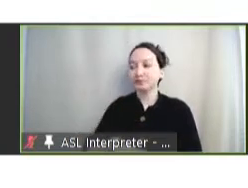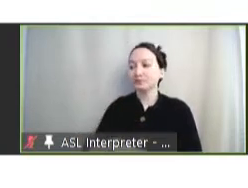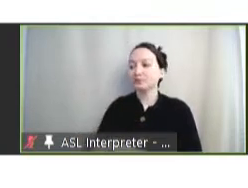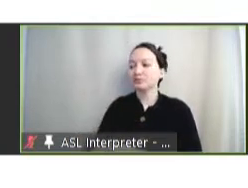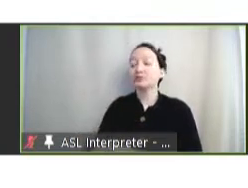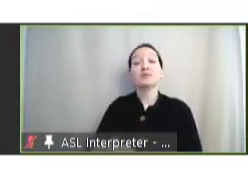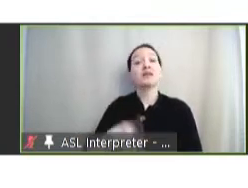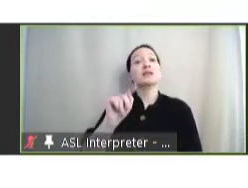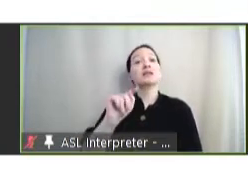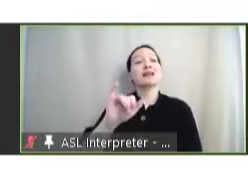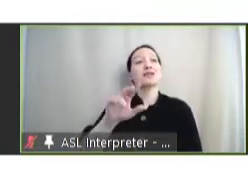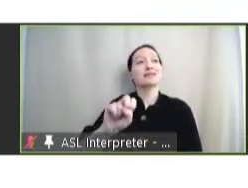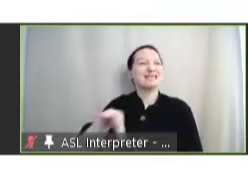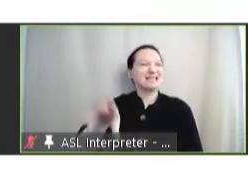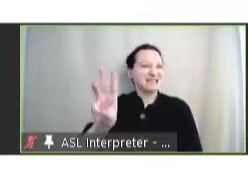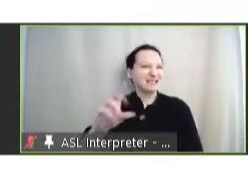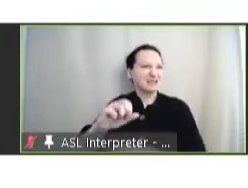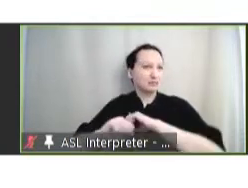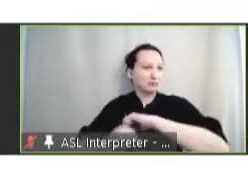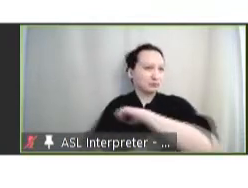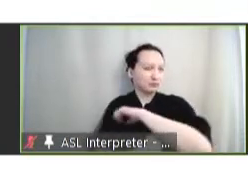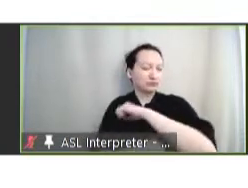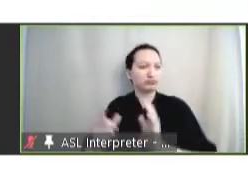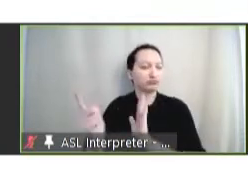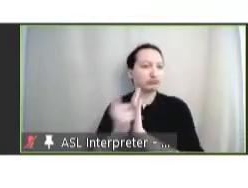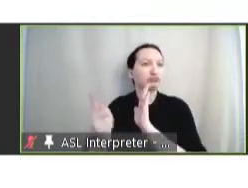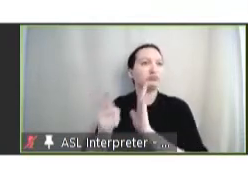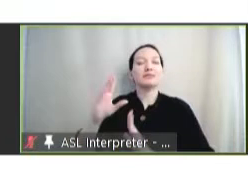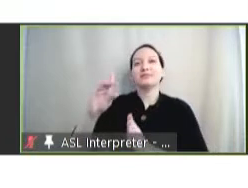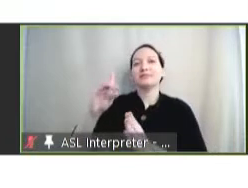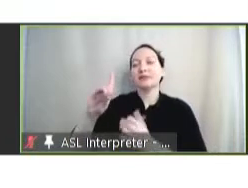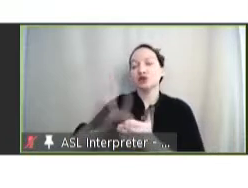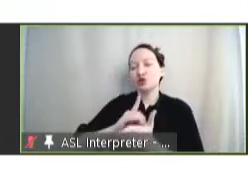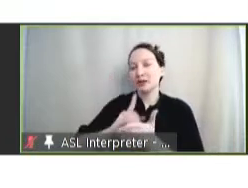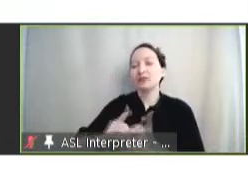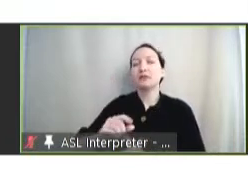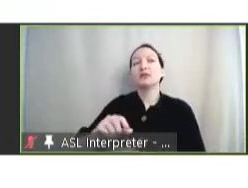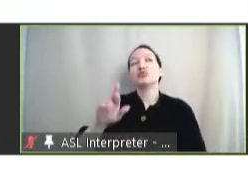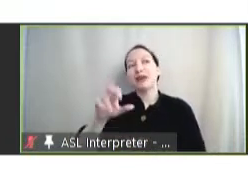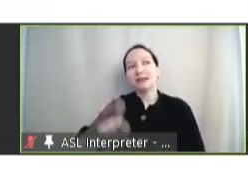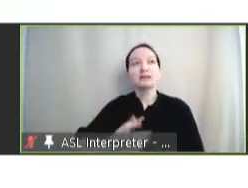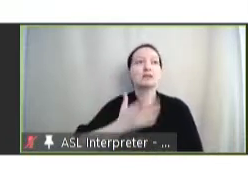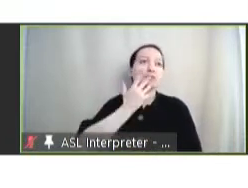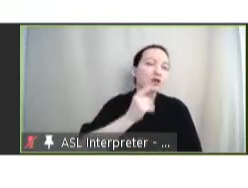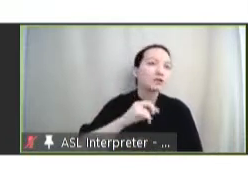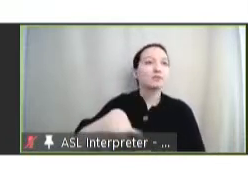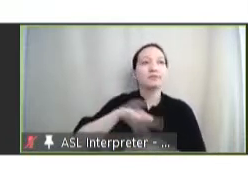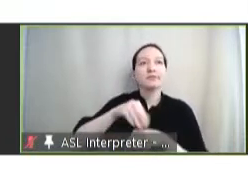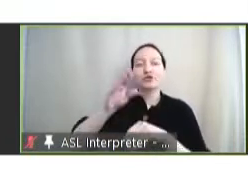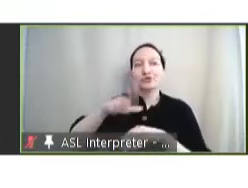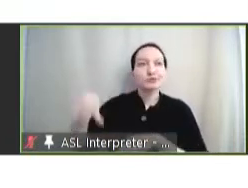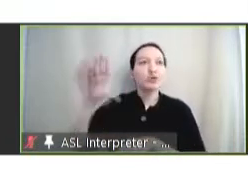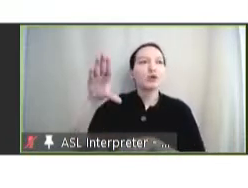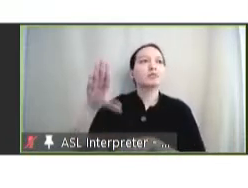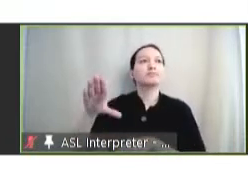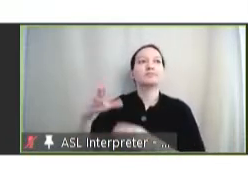foundationally prohibits discrimination based on race, color, national origin, and federally funded